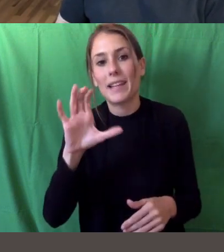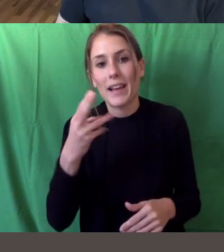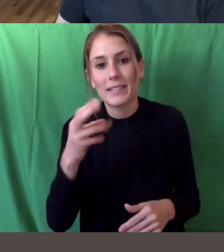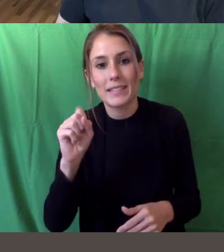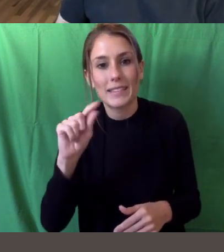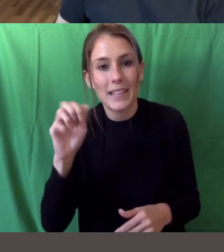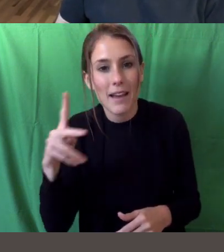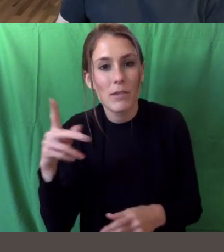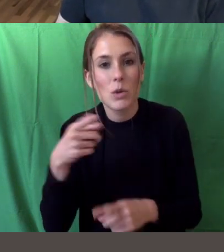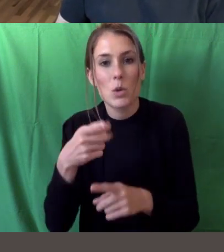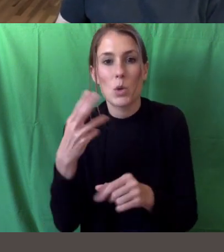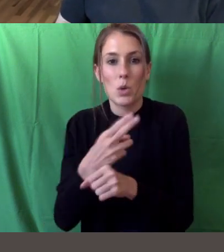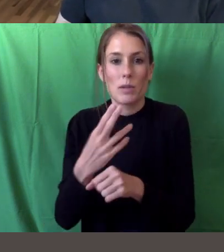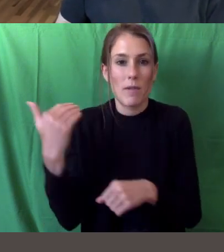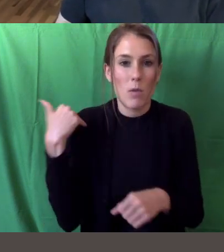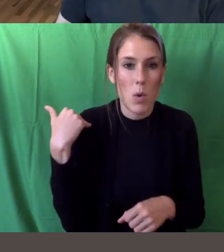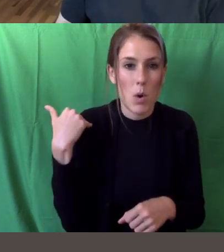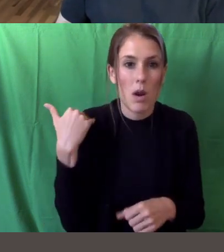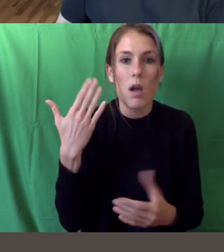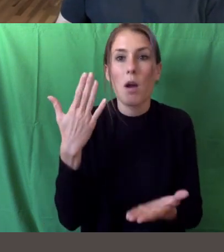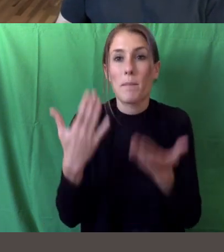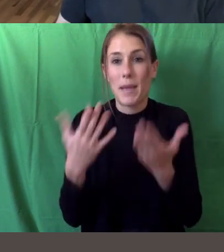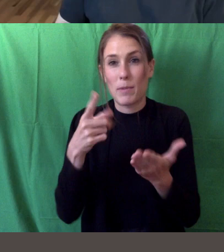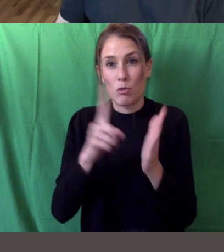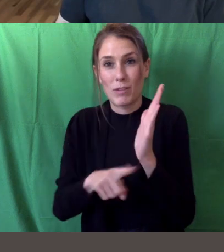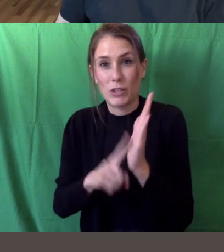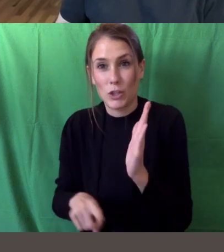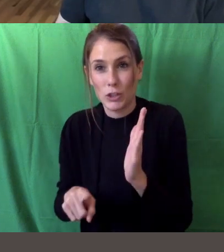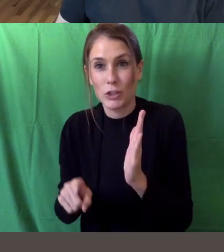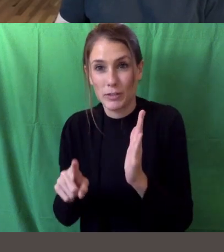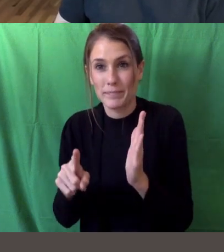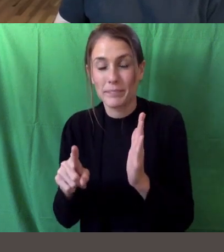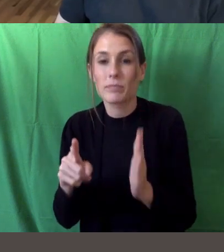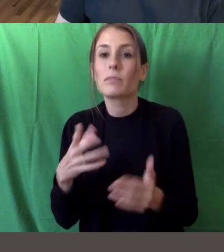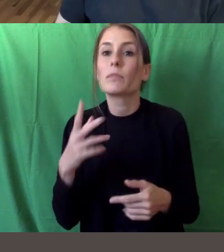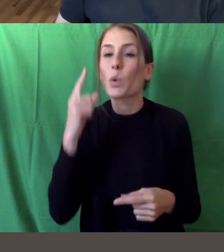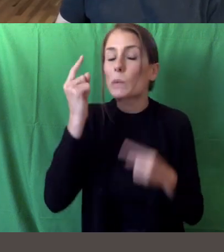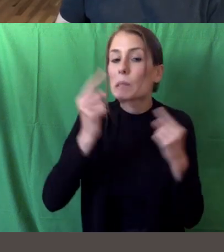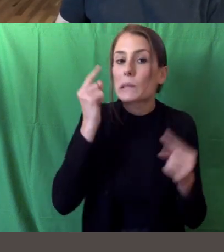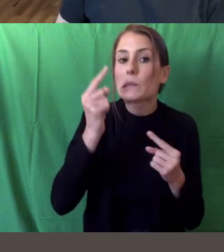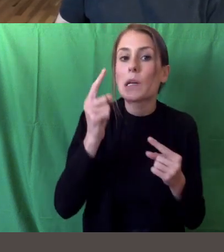or you might need to do some research to identify the best options for your application. After careful consideration,